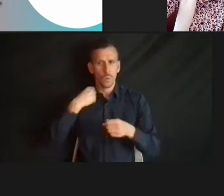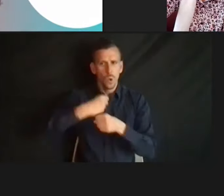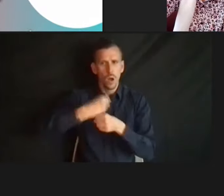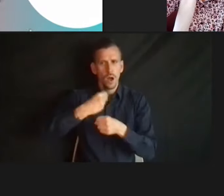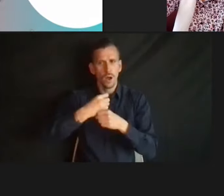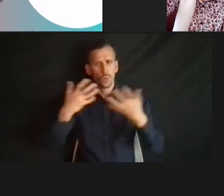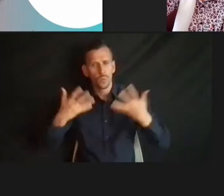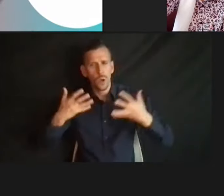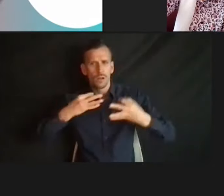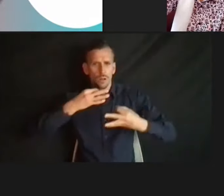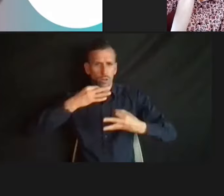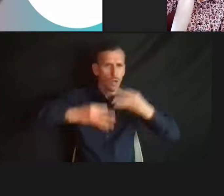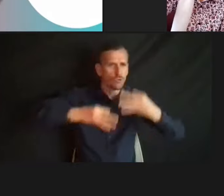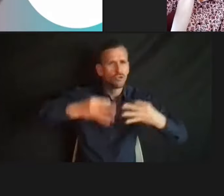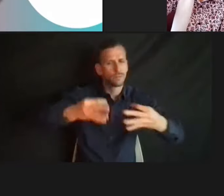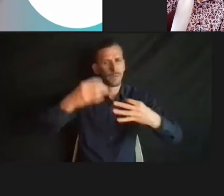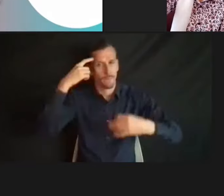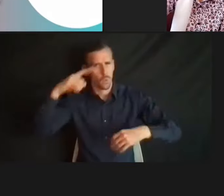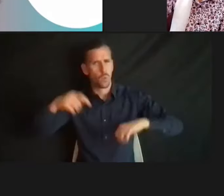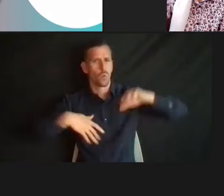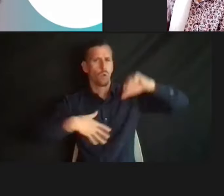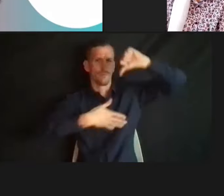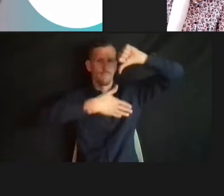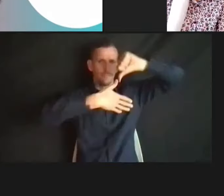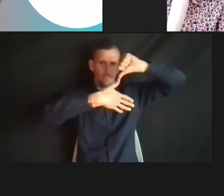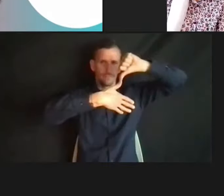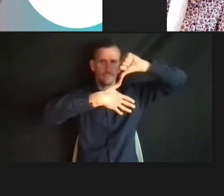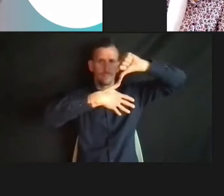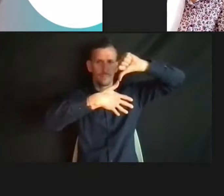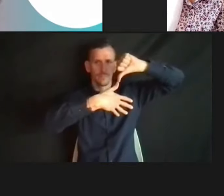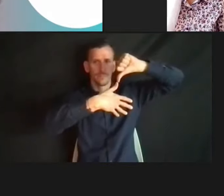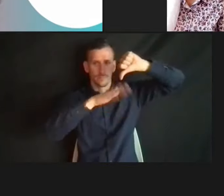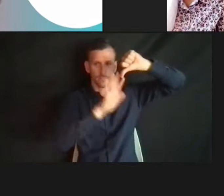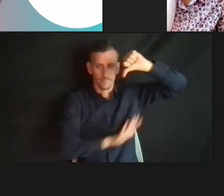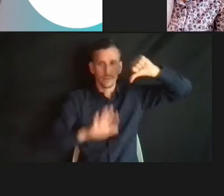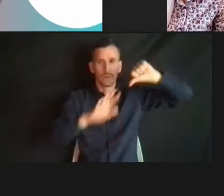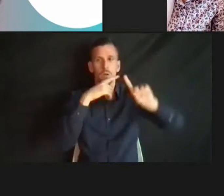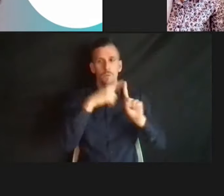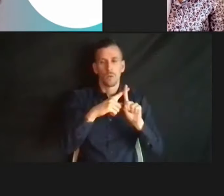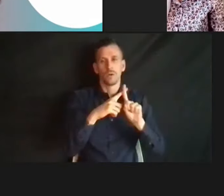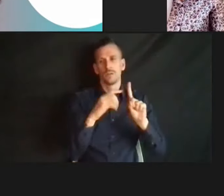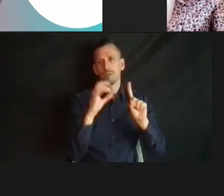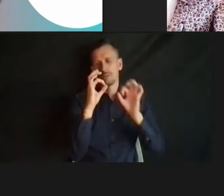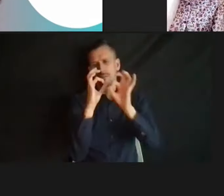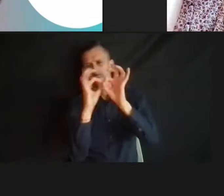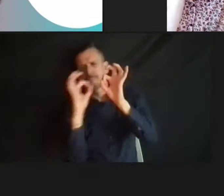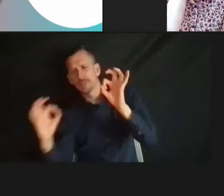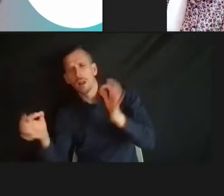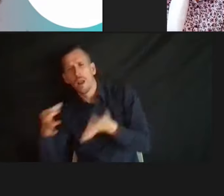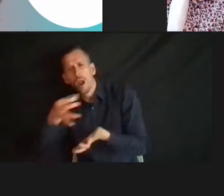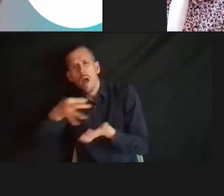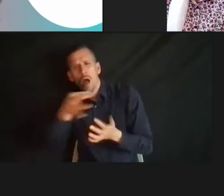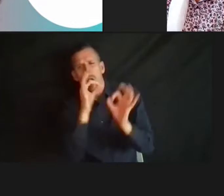poverty statistics and poverty programs, and then I was country director for the World Bank in West